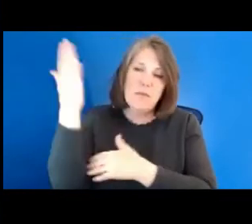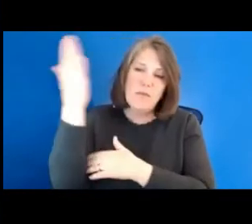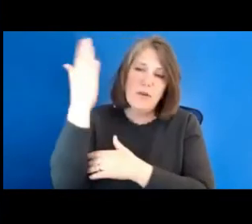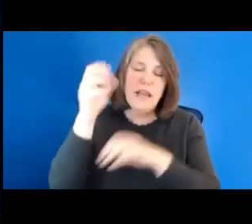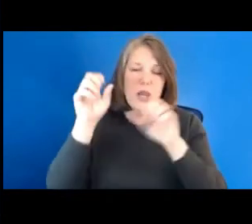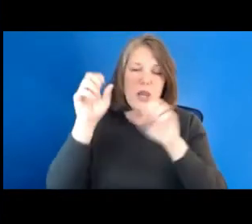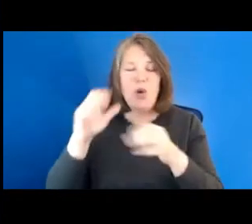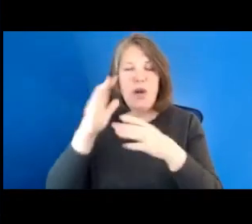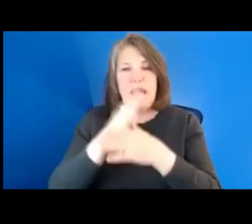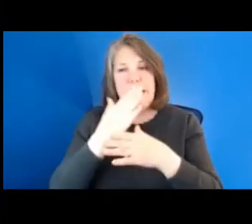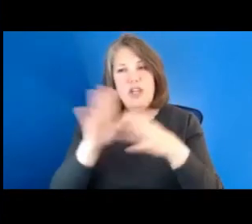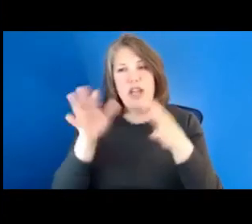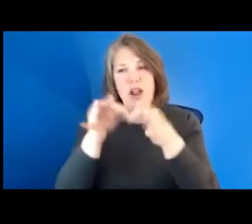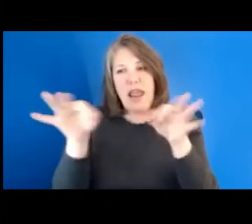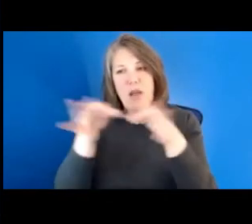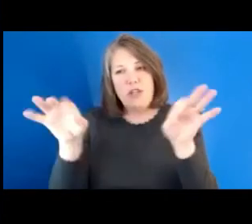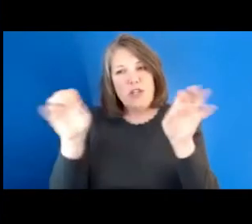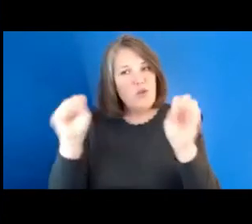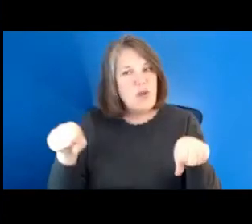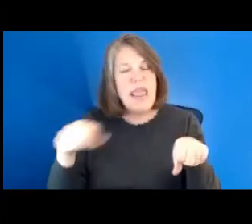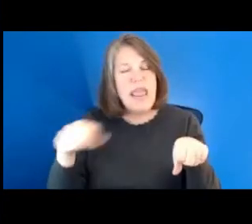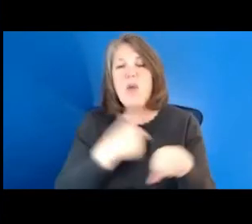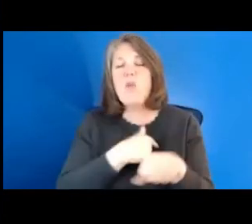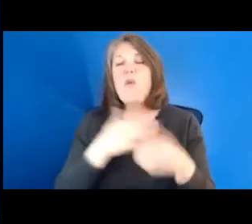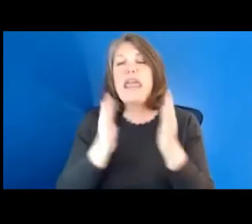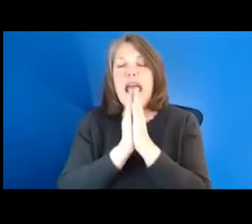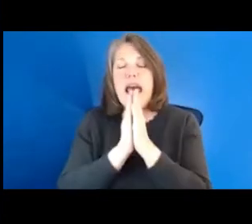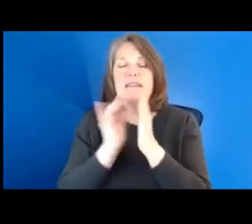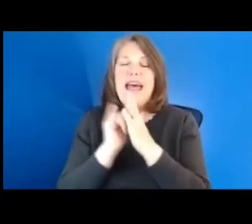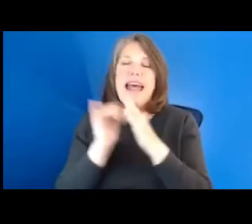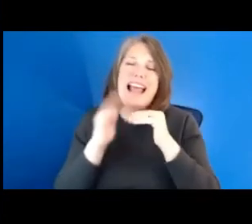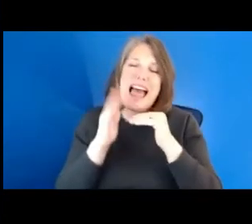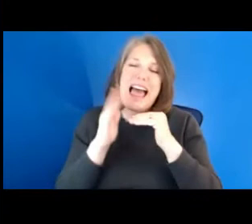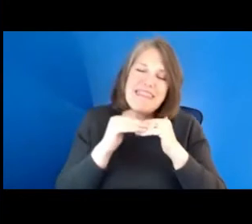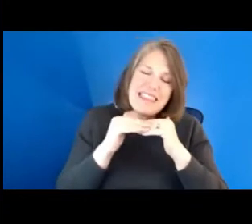languages. 17:18:14 We ask that at least half of the